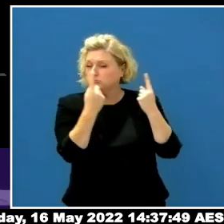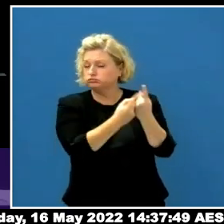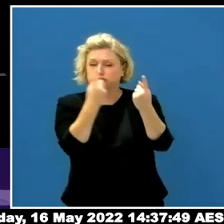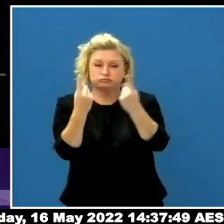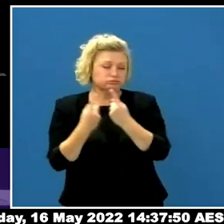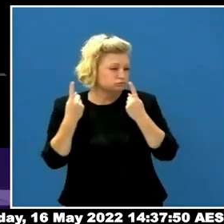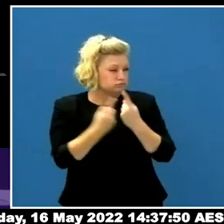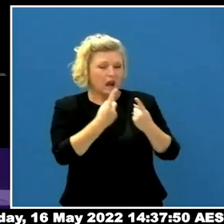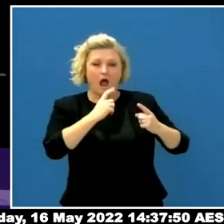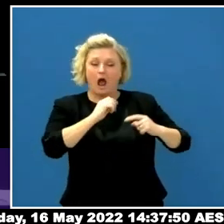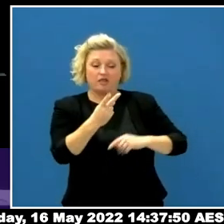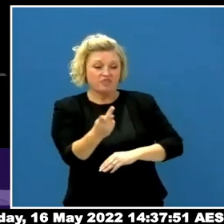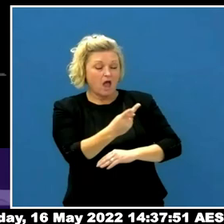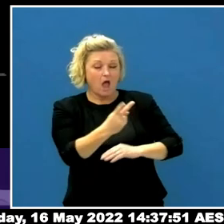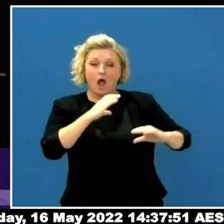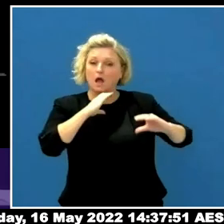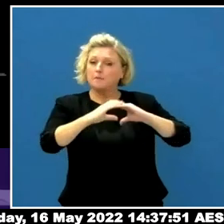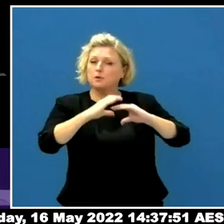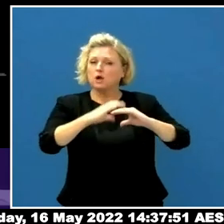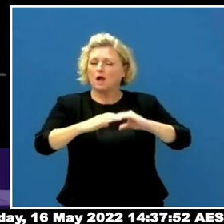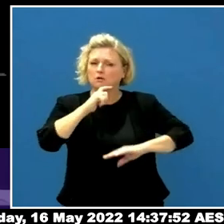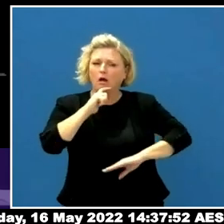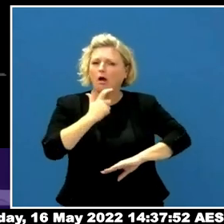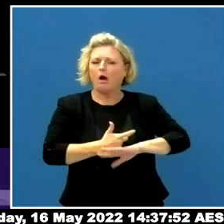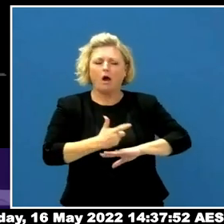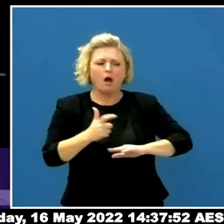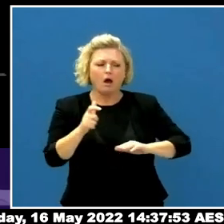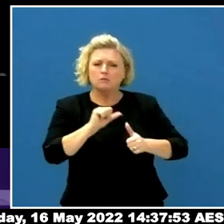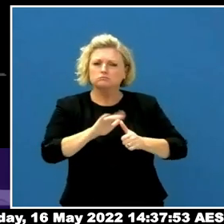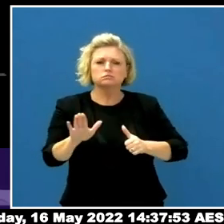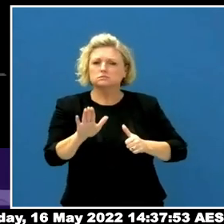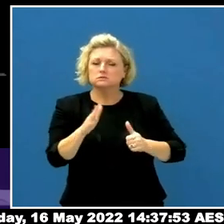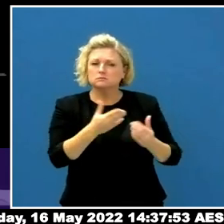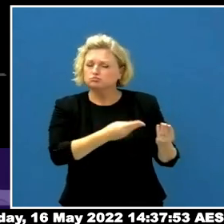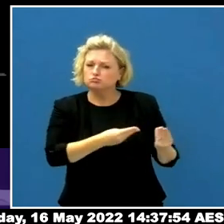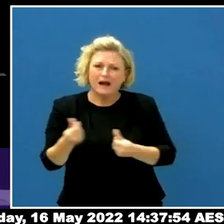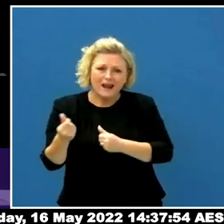on board. We've got speech therapy on board. We've got behaviour therapy on board.